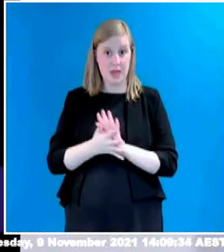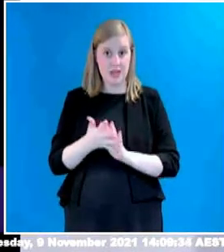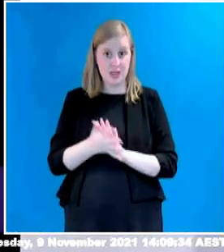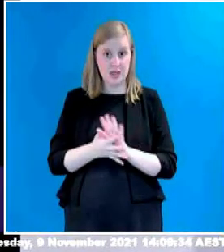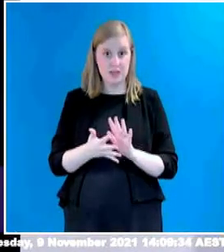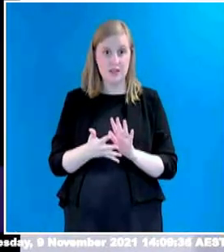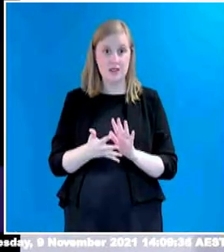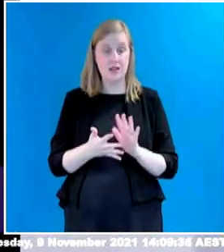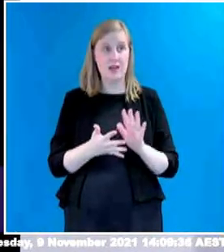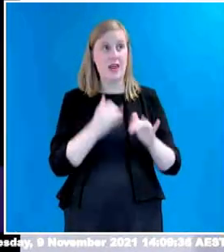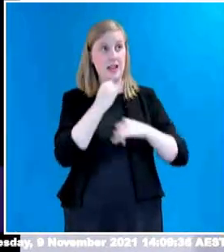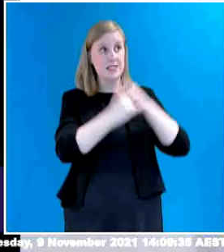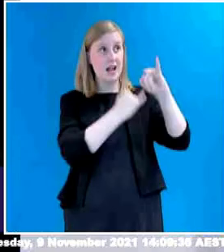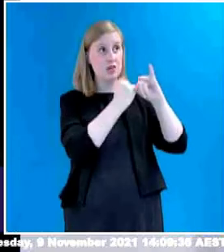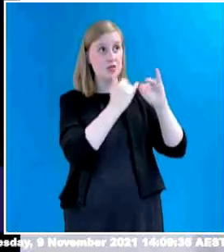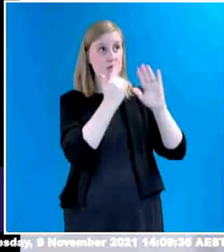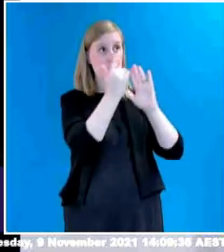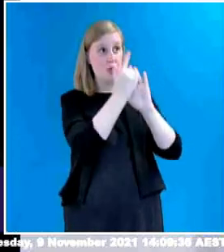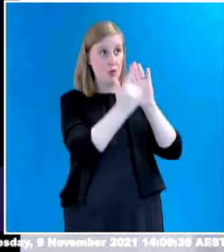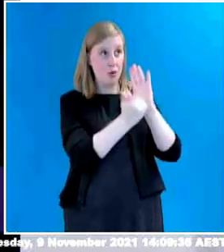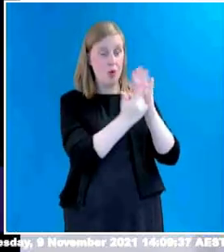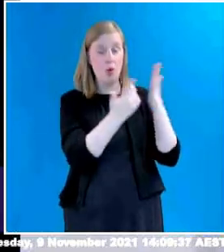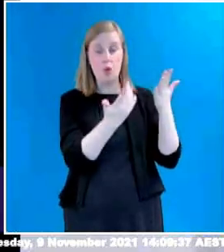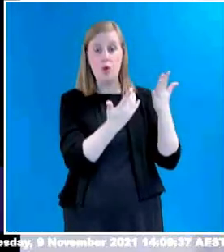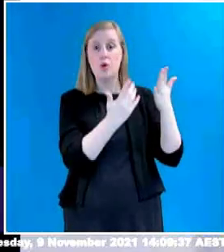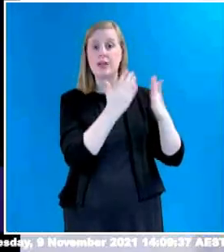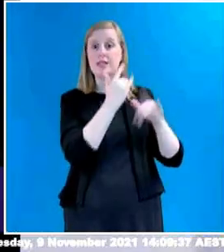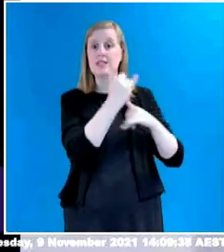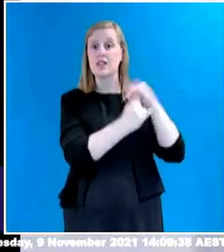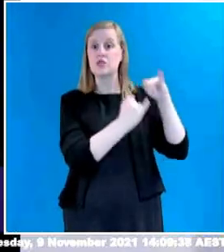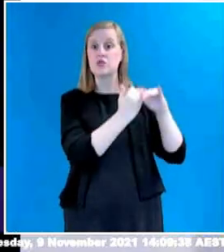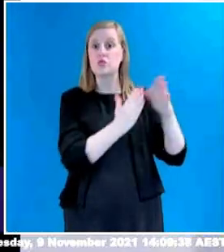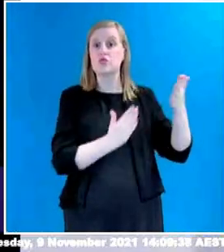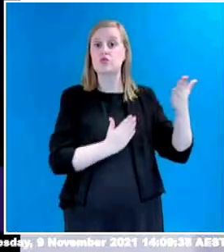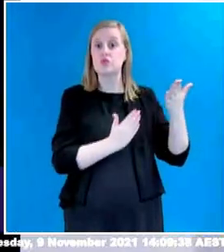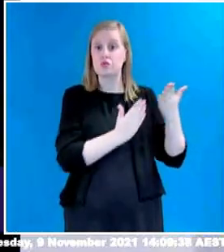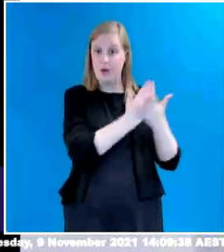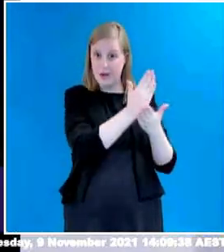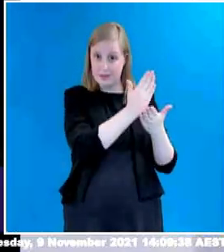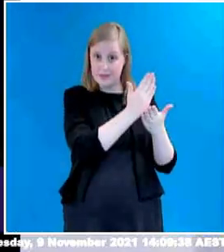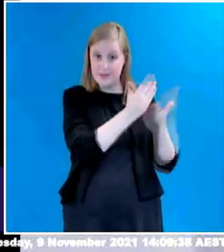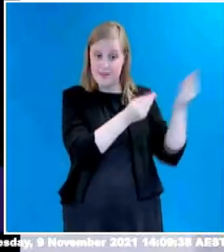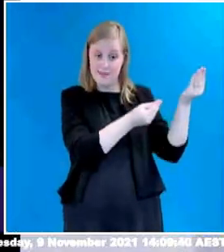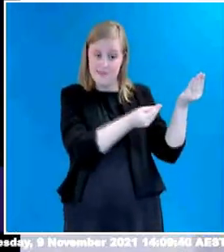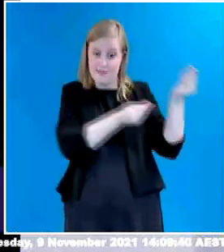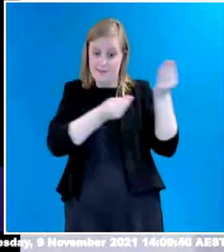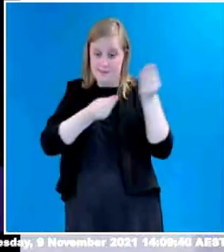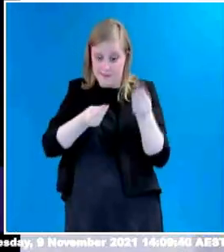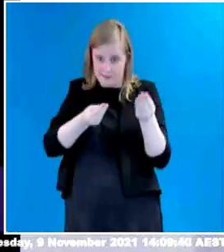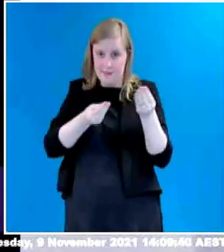taking the international rights and making them part of Australian law.